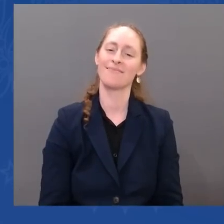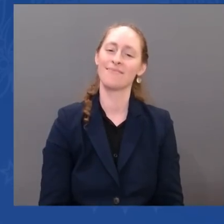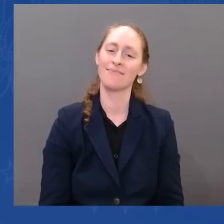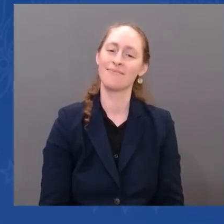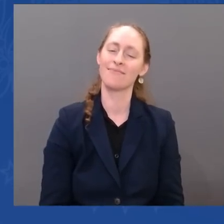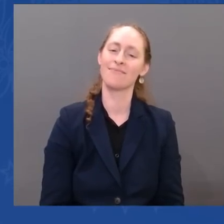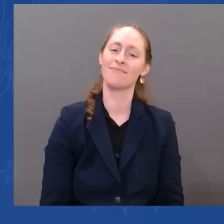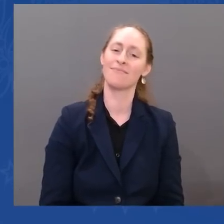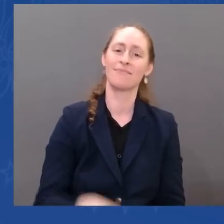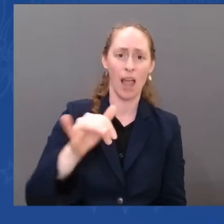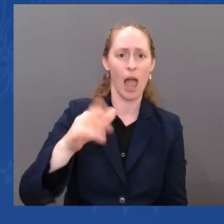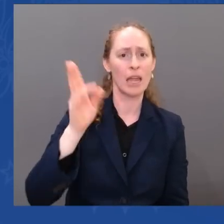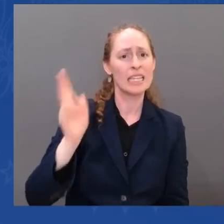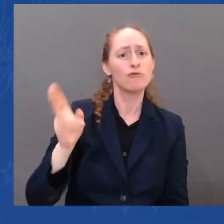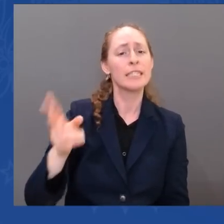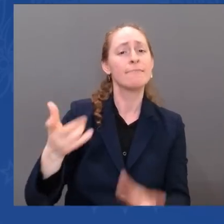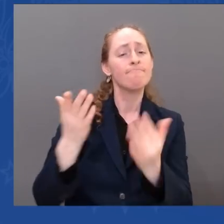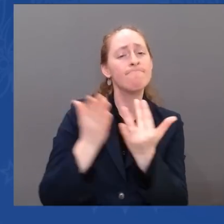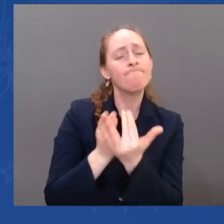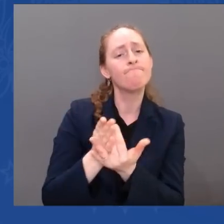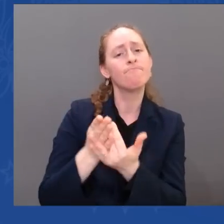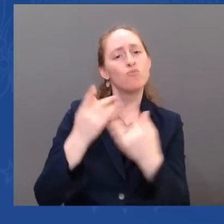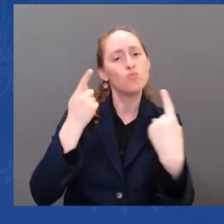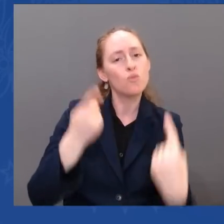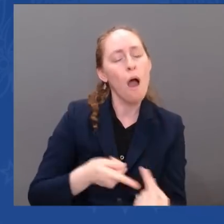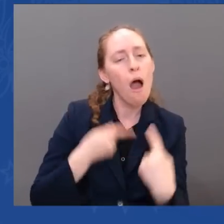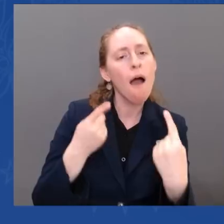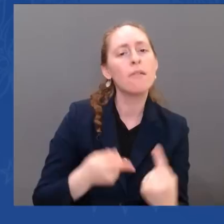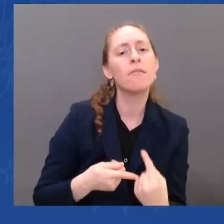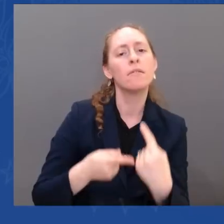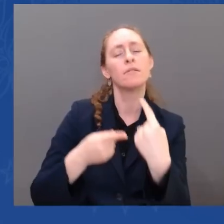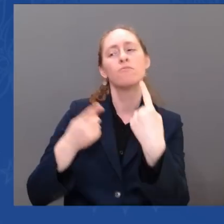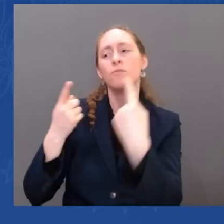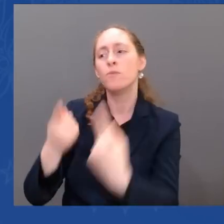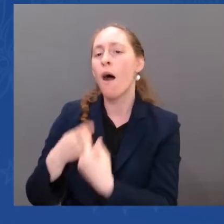that binds our two nations together. It places upon us, as you said,